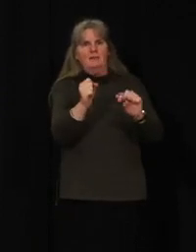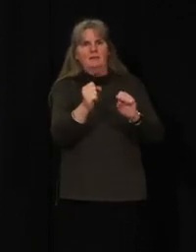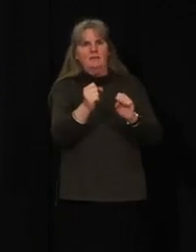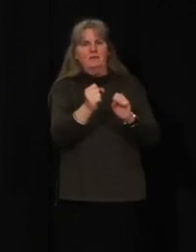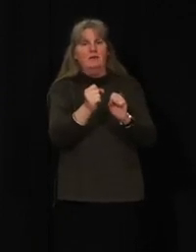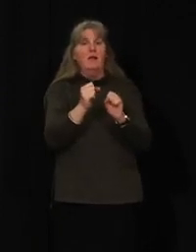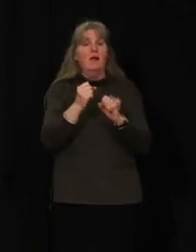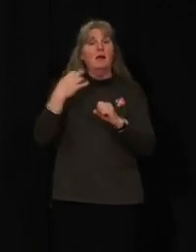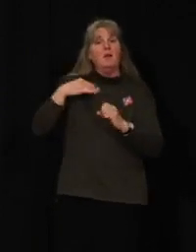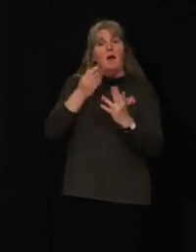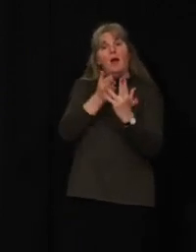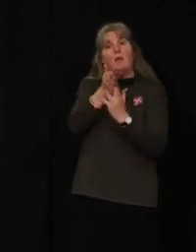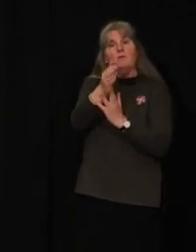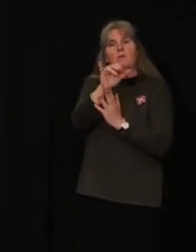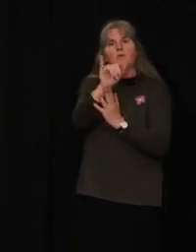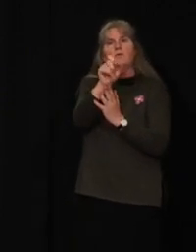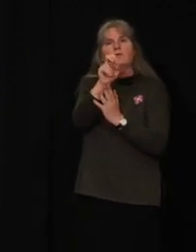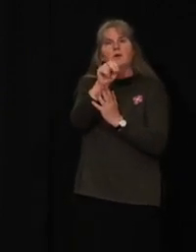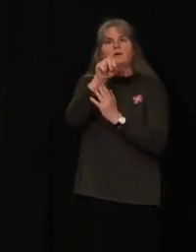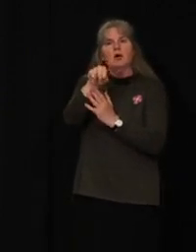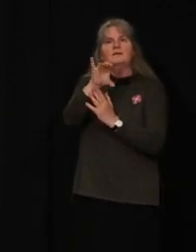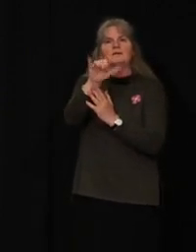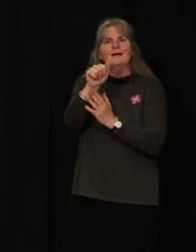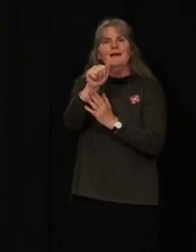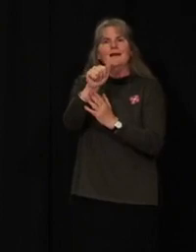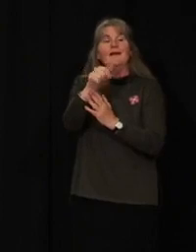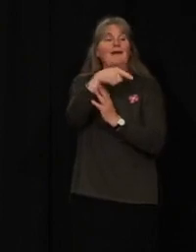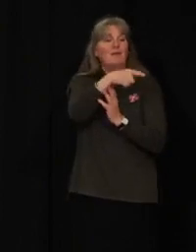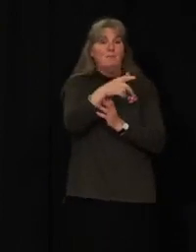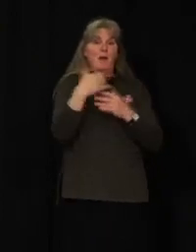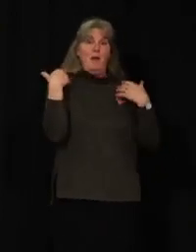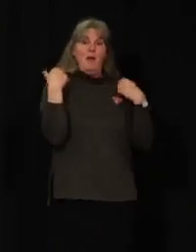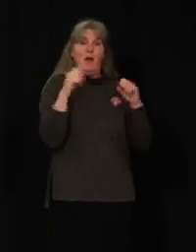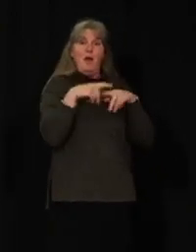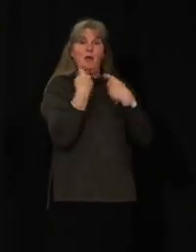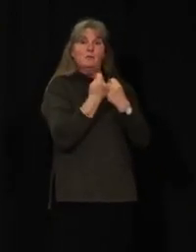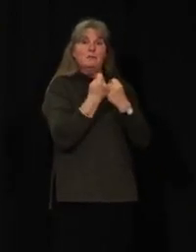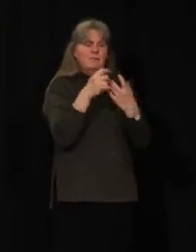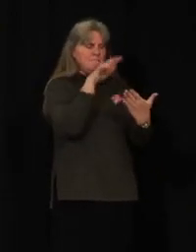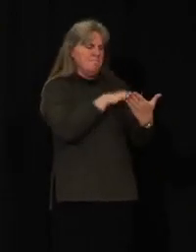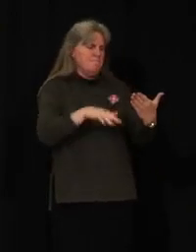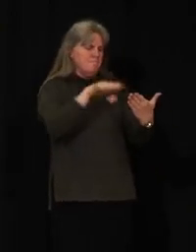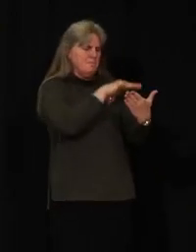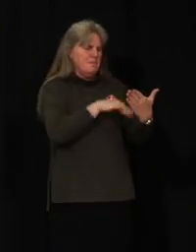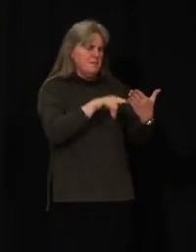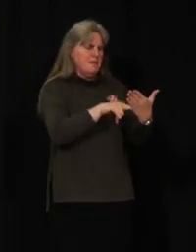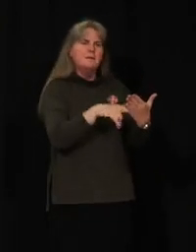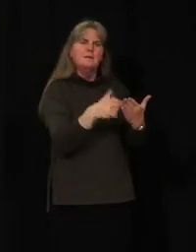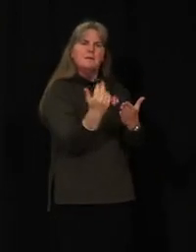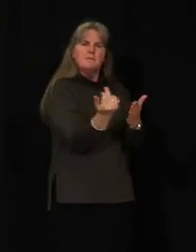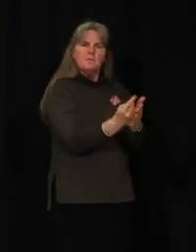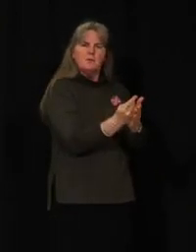the Yukon.ca website. The team will review and approve the plans submitted and are committed to replying to